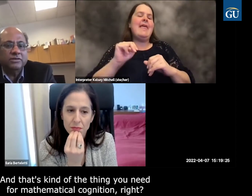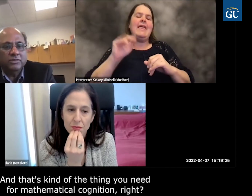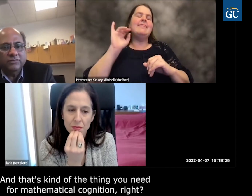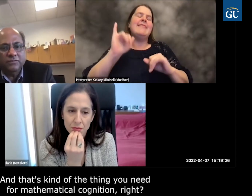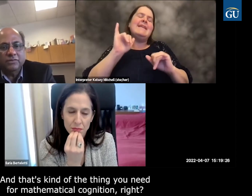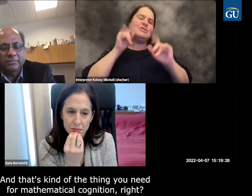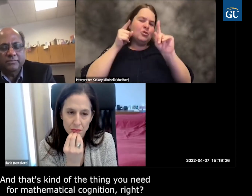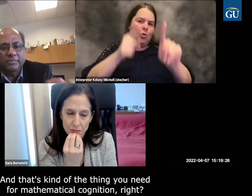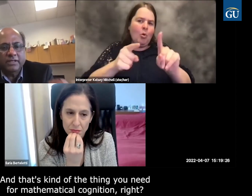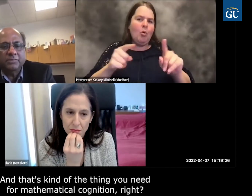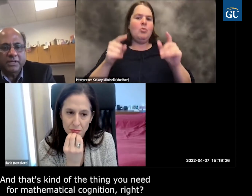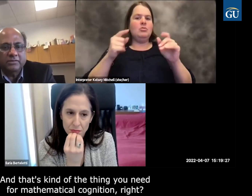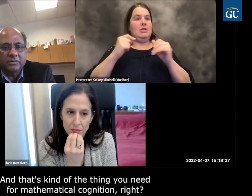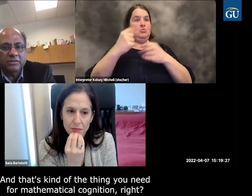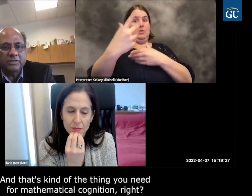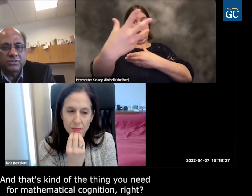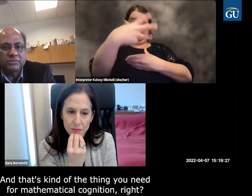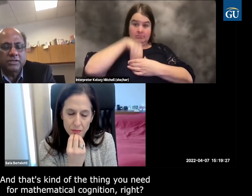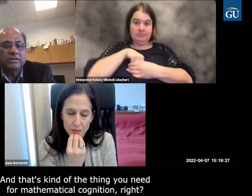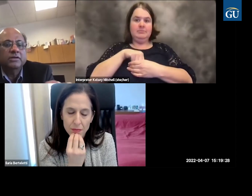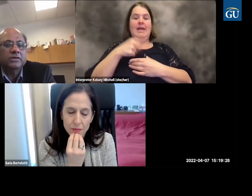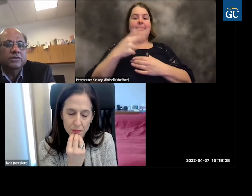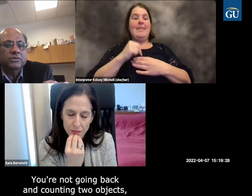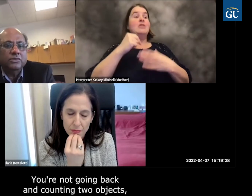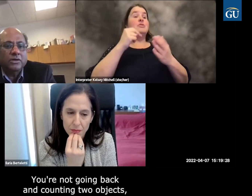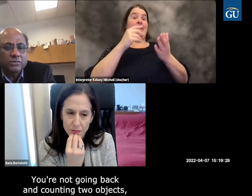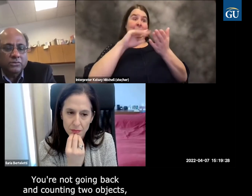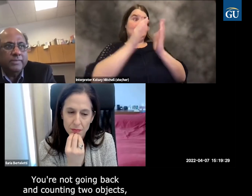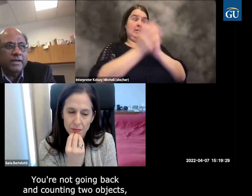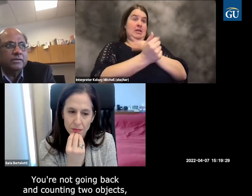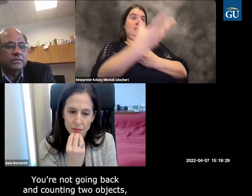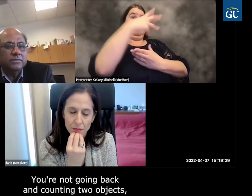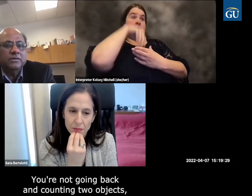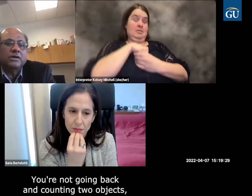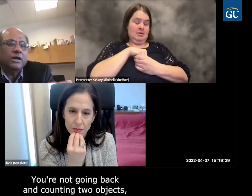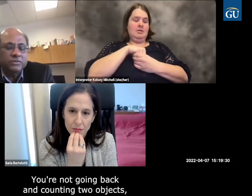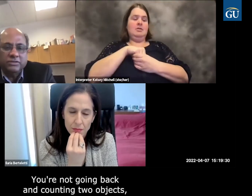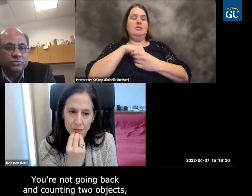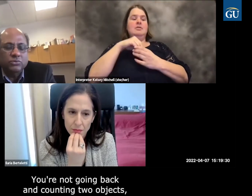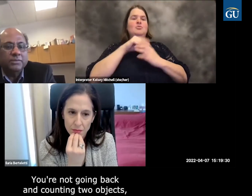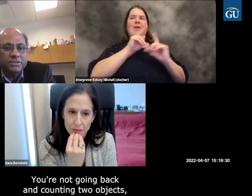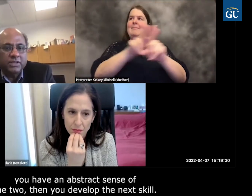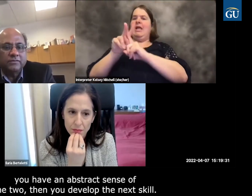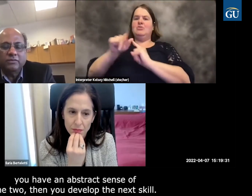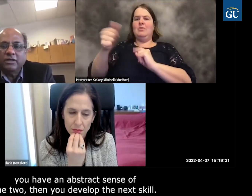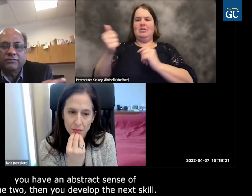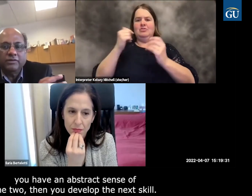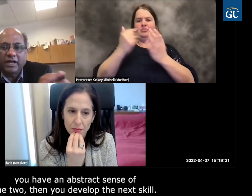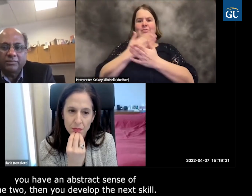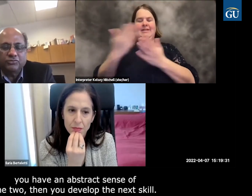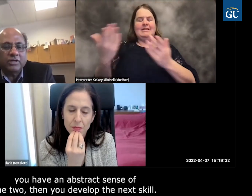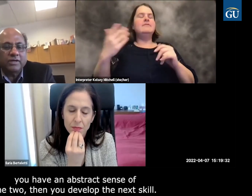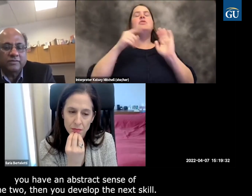need for mathematical cognition right you're not going back and counting two